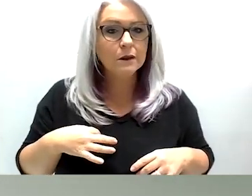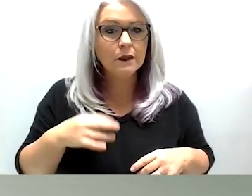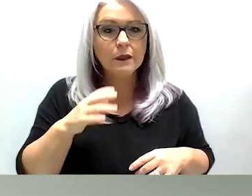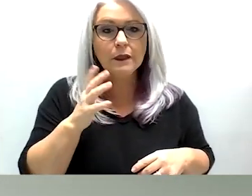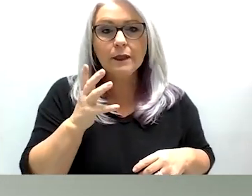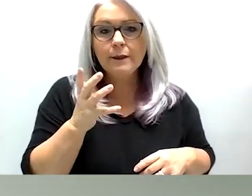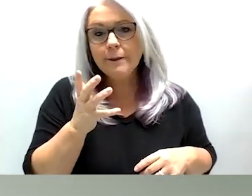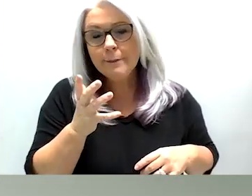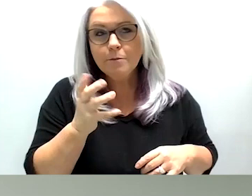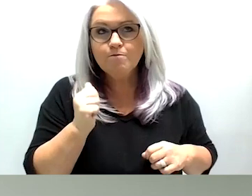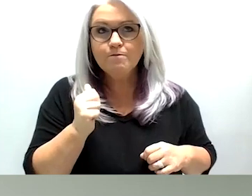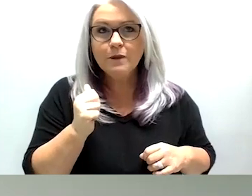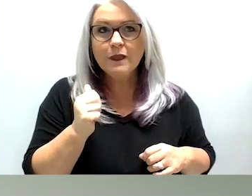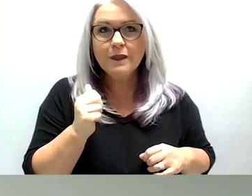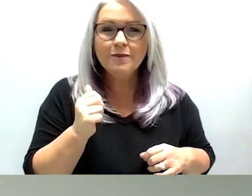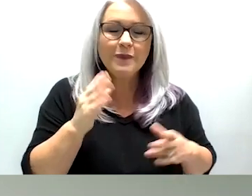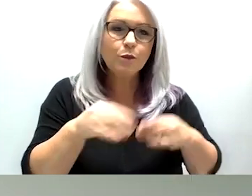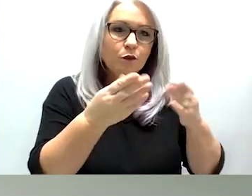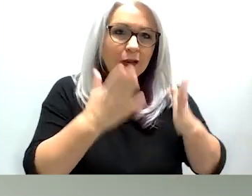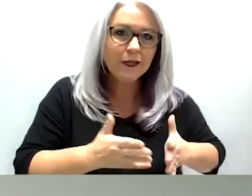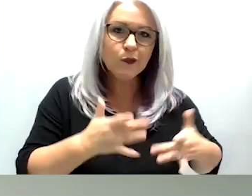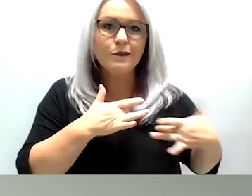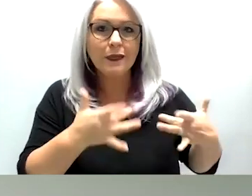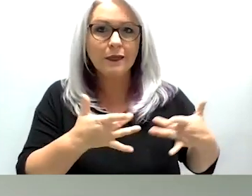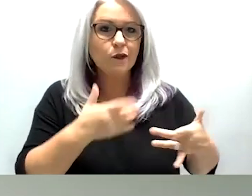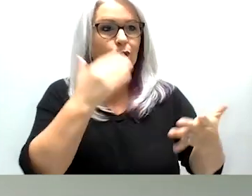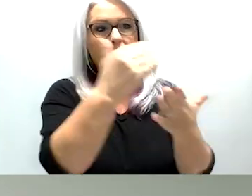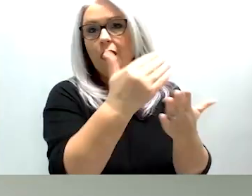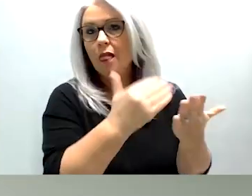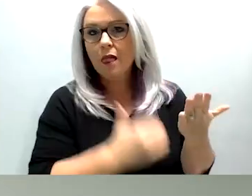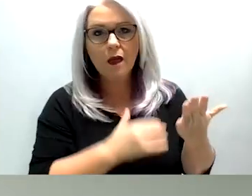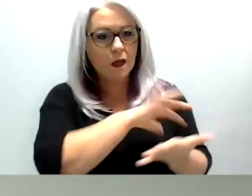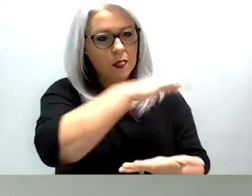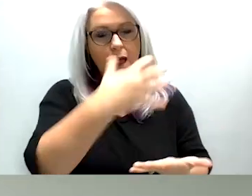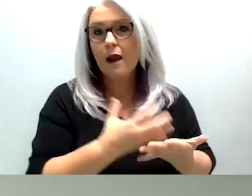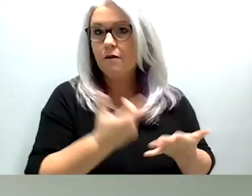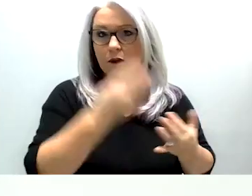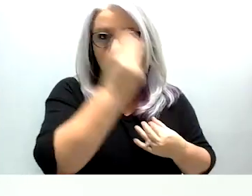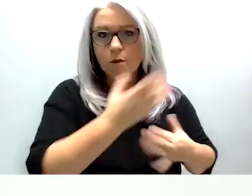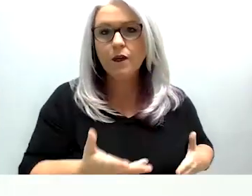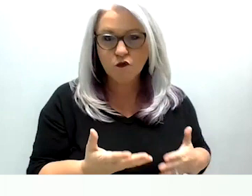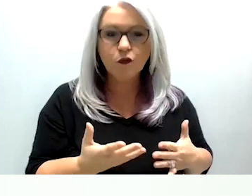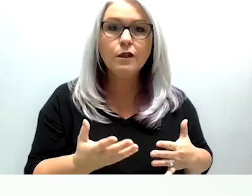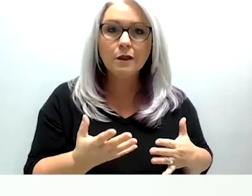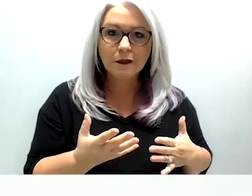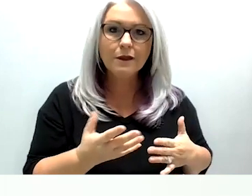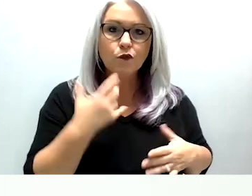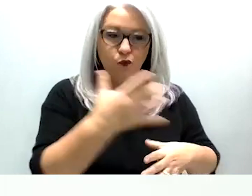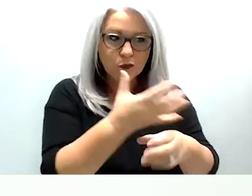a lot of information for when applying for disability benefit.